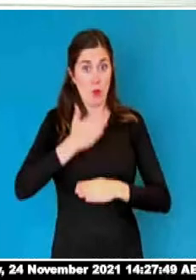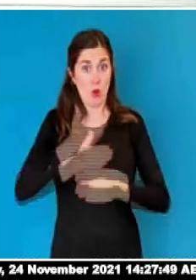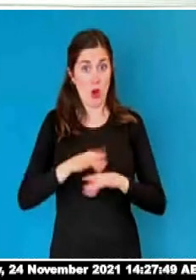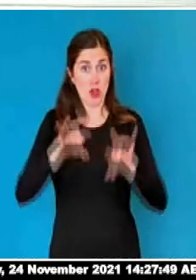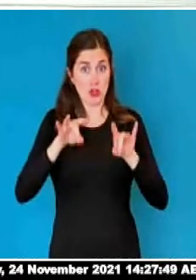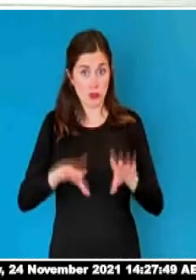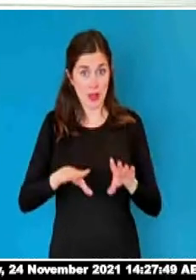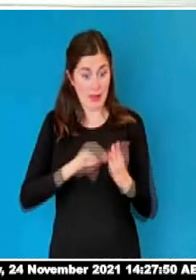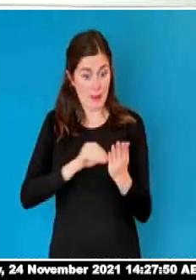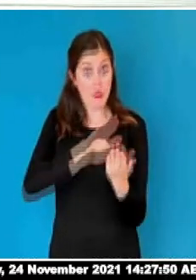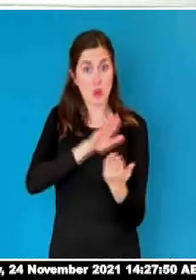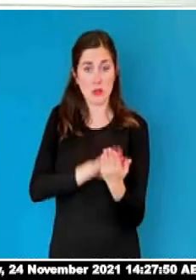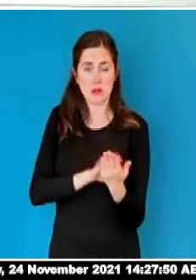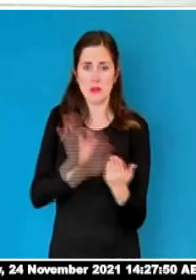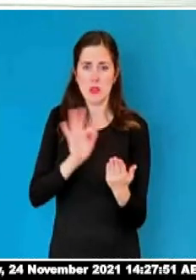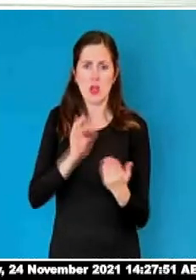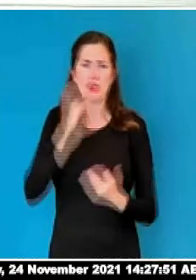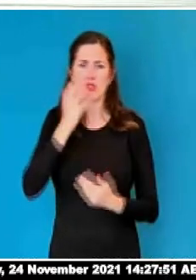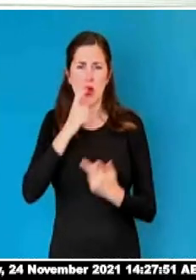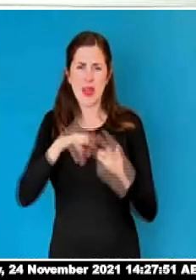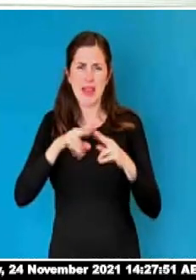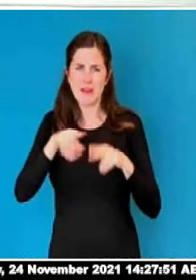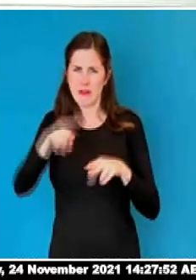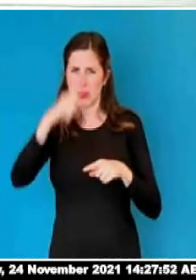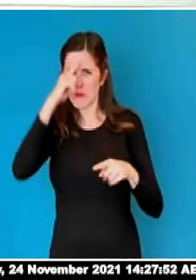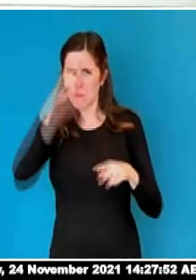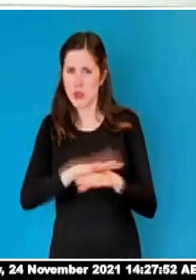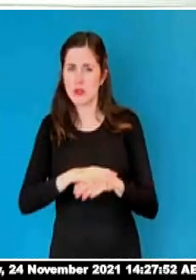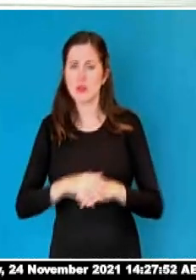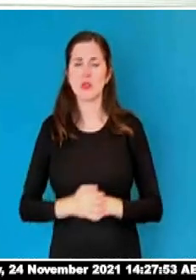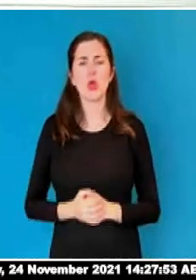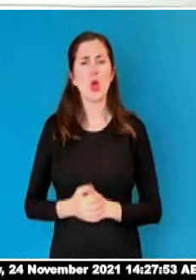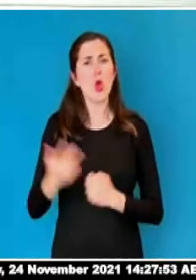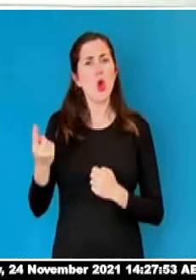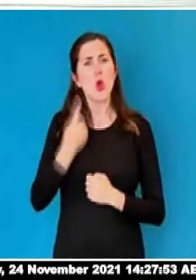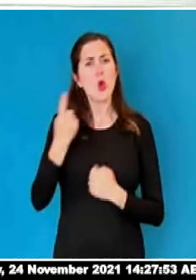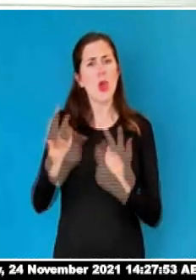are putting. I'm sorry for the confusion. Who are the other witnesses you are referring to?